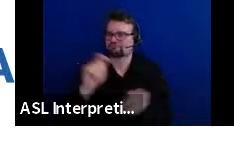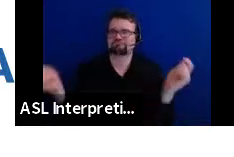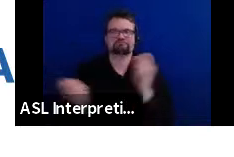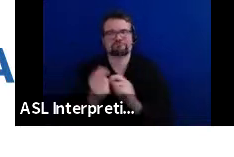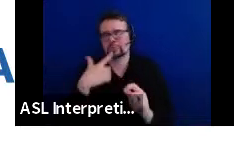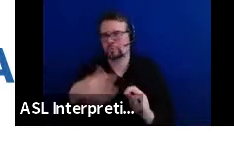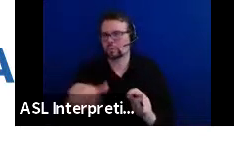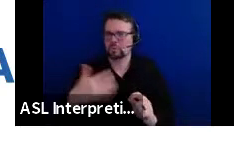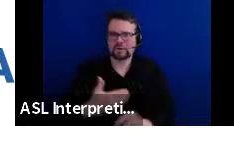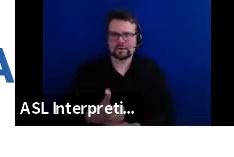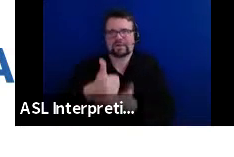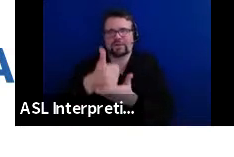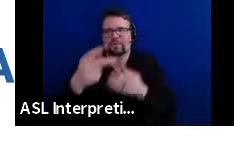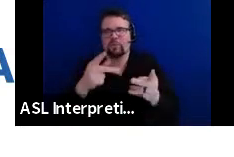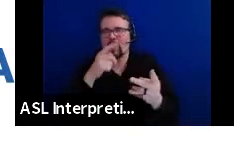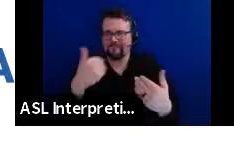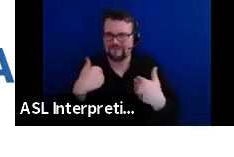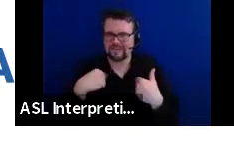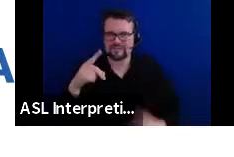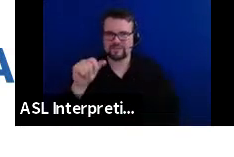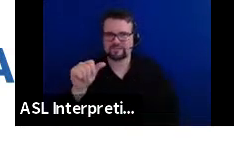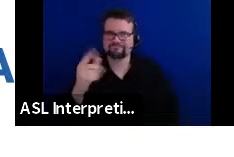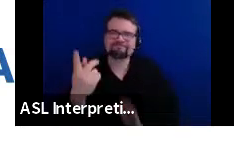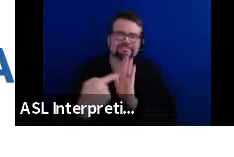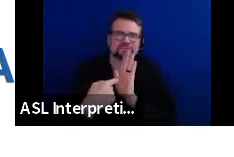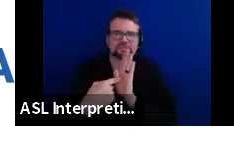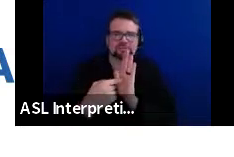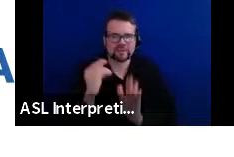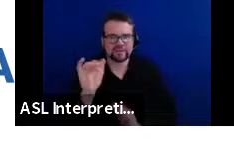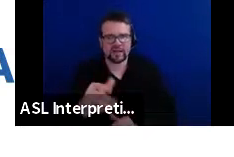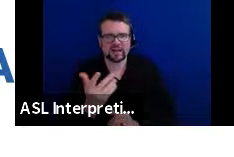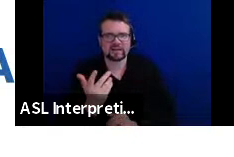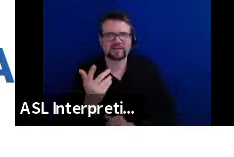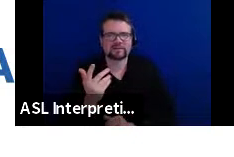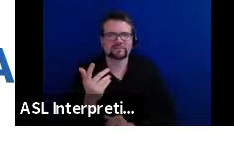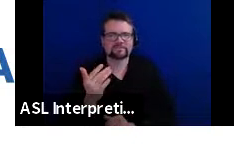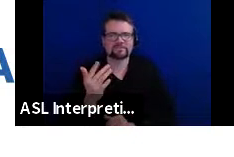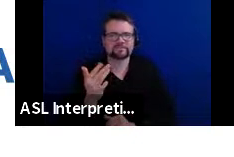DISABILITIES LIKE THAT EXAMPLE I GAVE EARLIER ABOUT MY SON'S